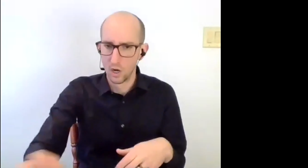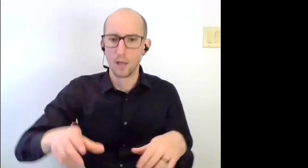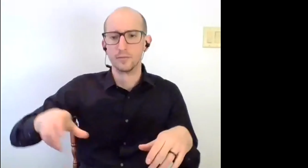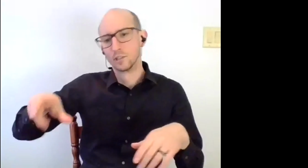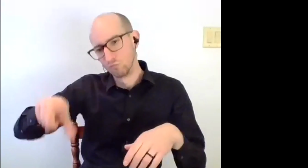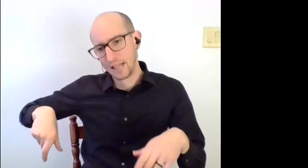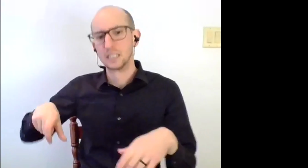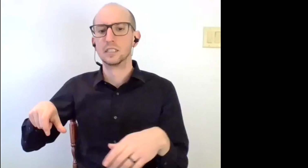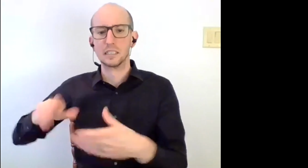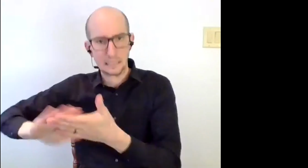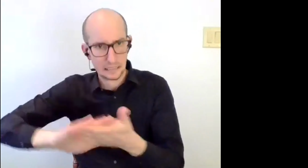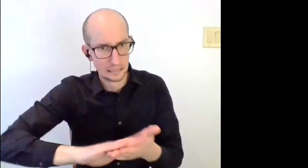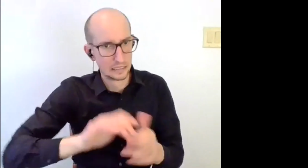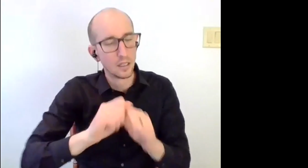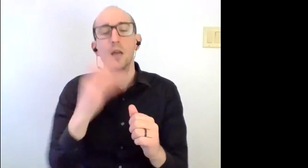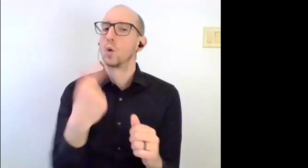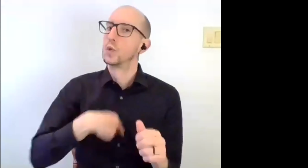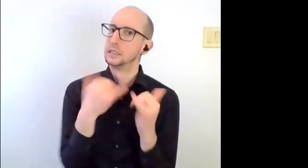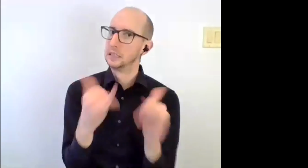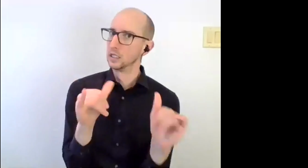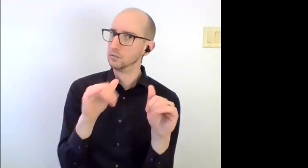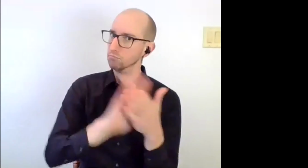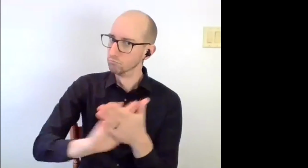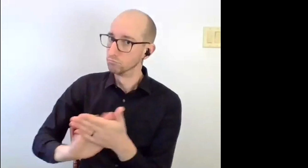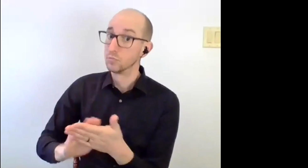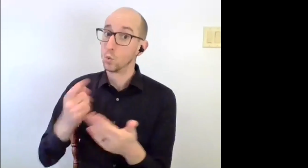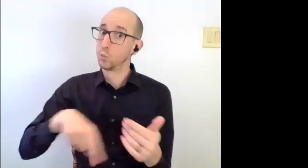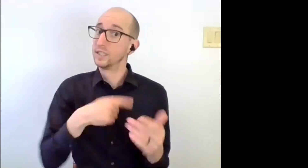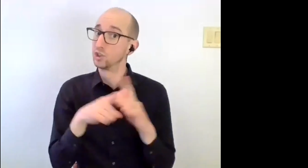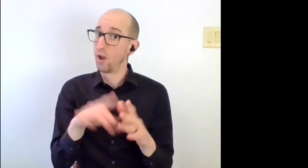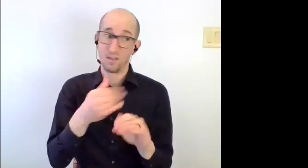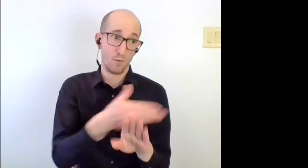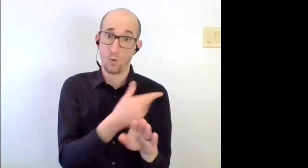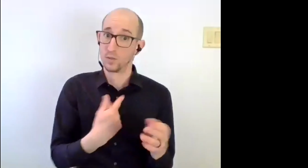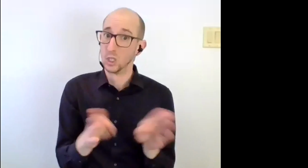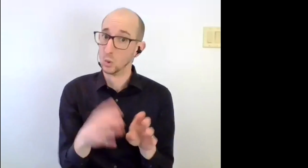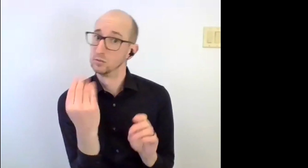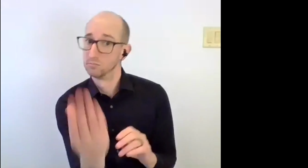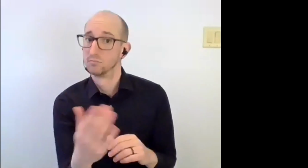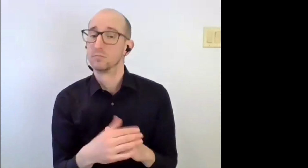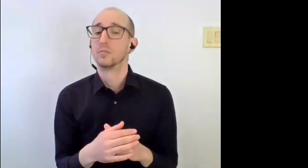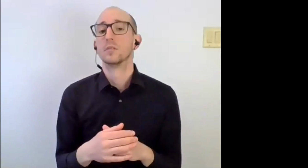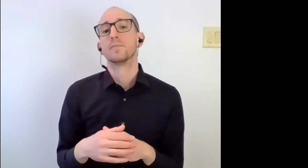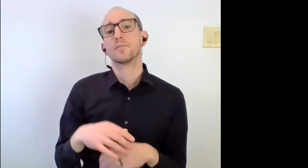and high-touch surfaces. I want to assure you we are continuing to do those things.